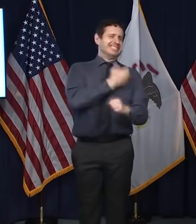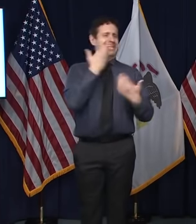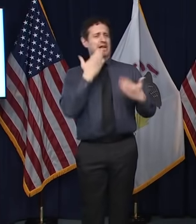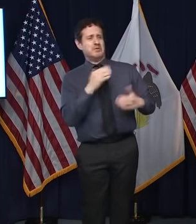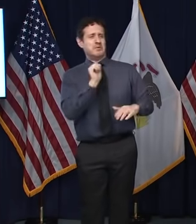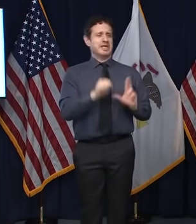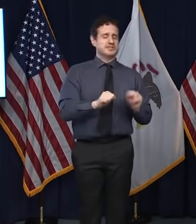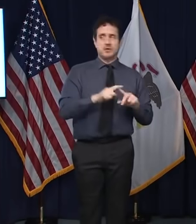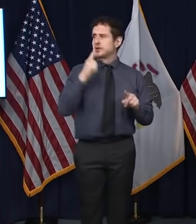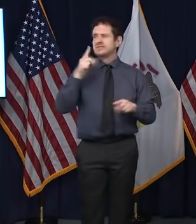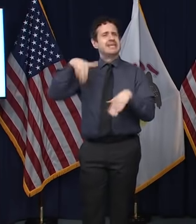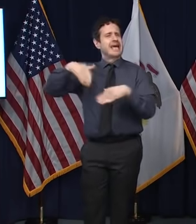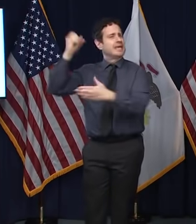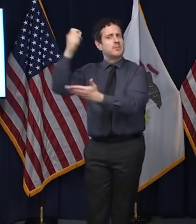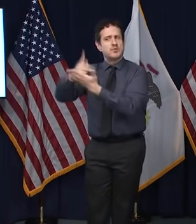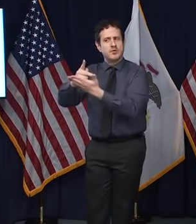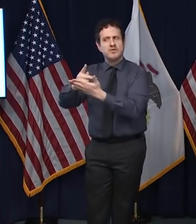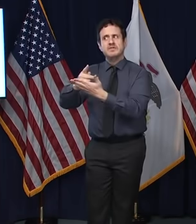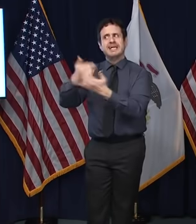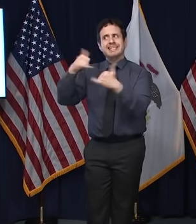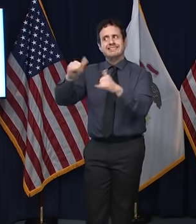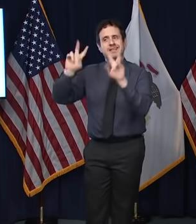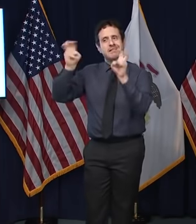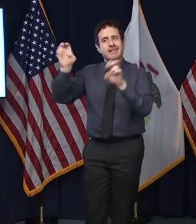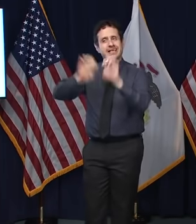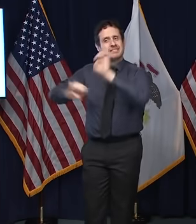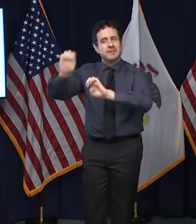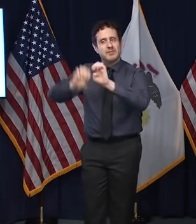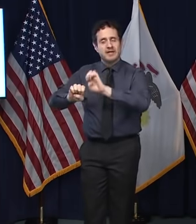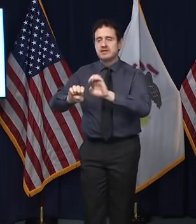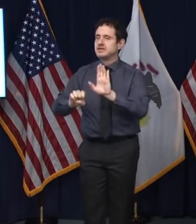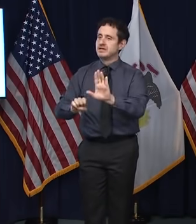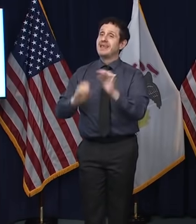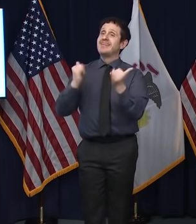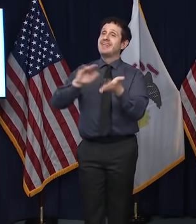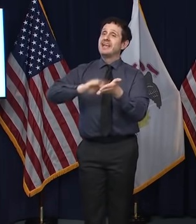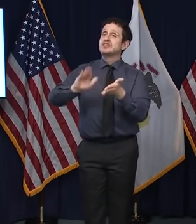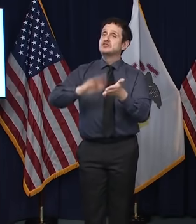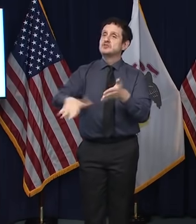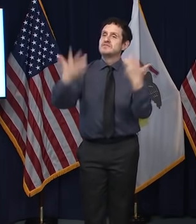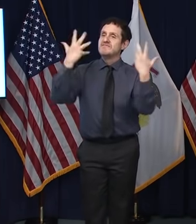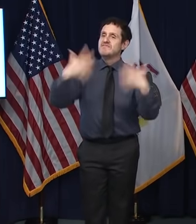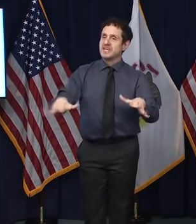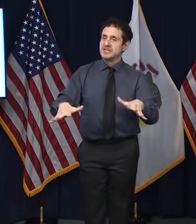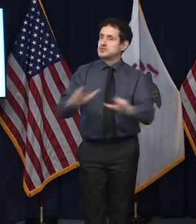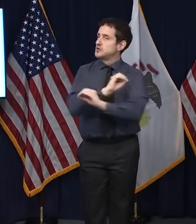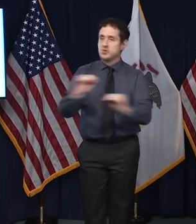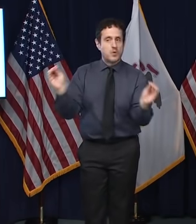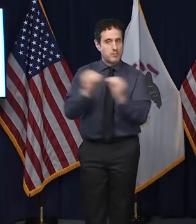the vaccine had quote not yet